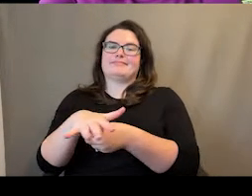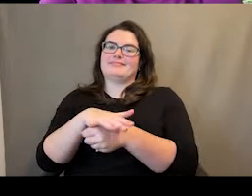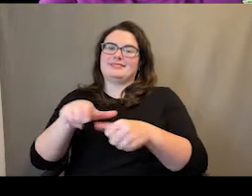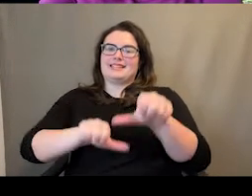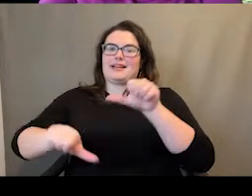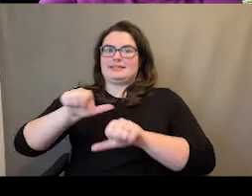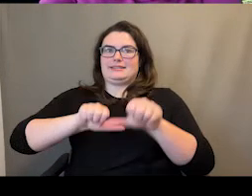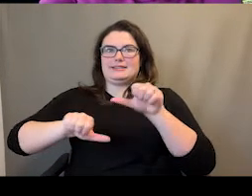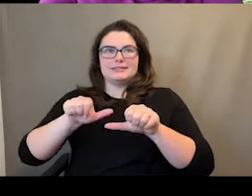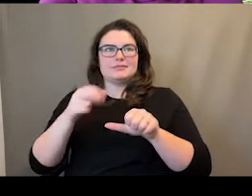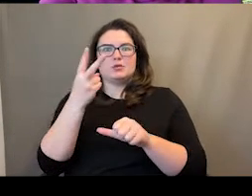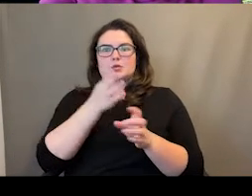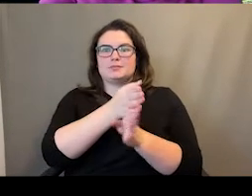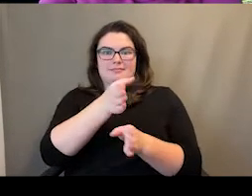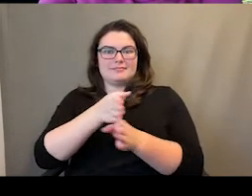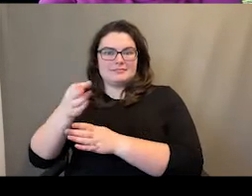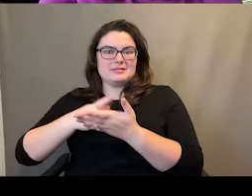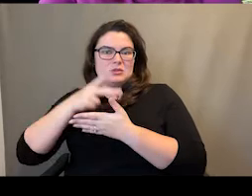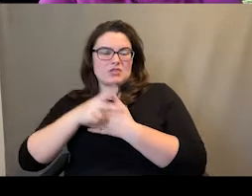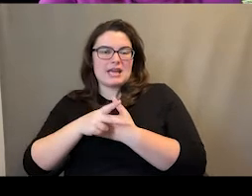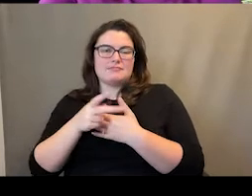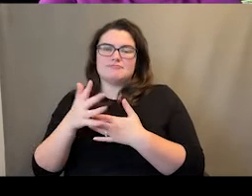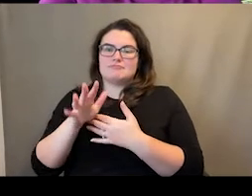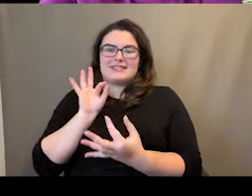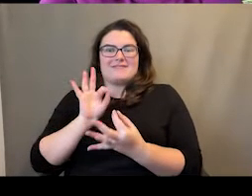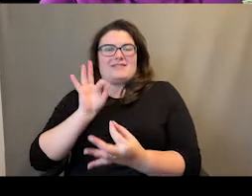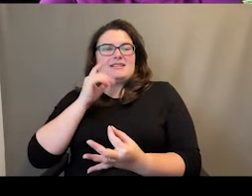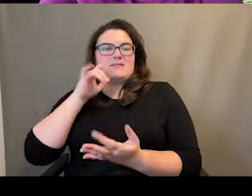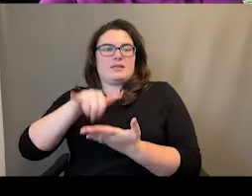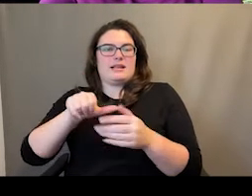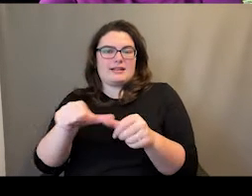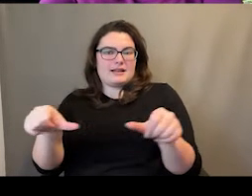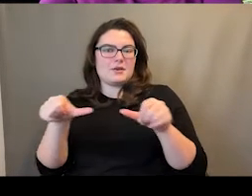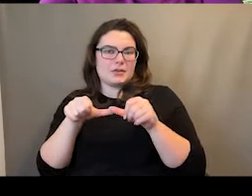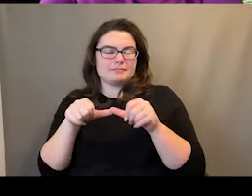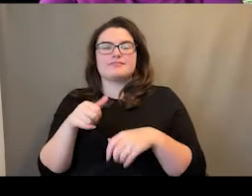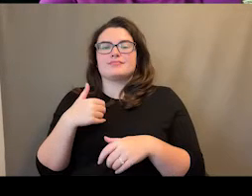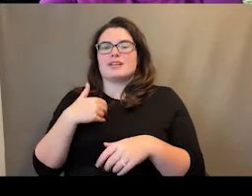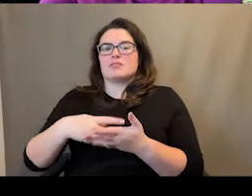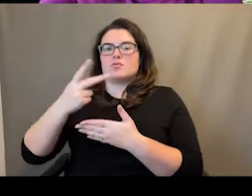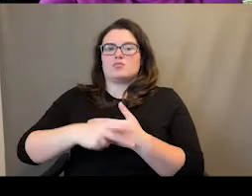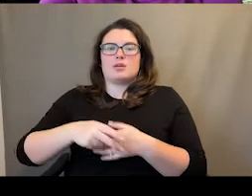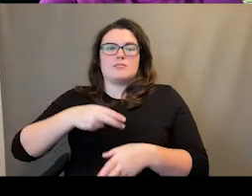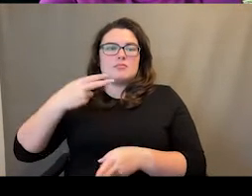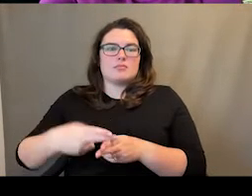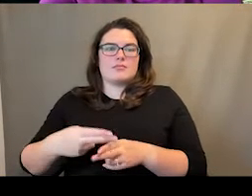and there are two main programs that fit into that area. There's a program called HEGS, which stand for Human